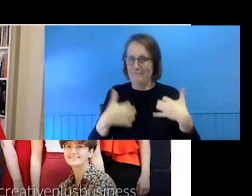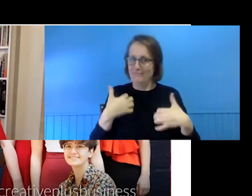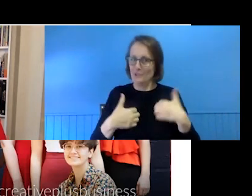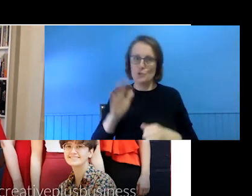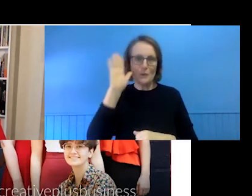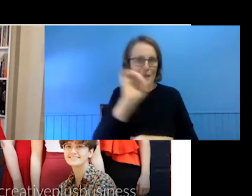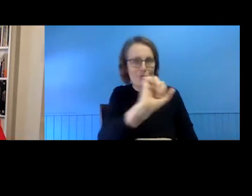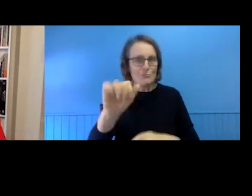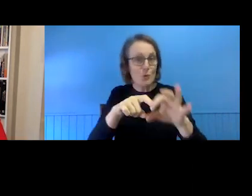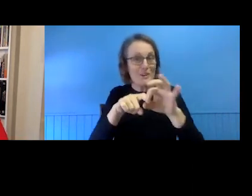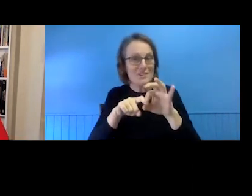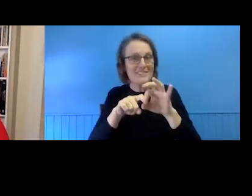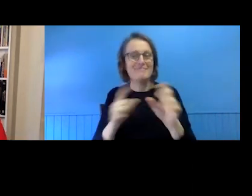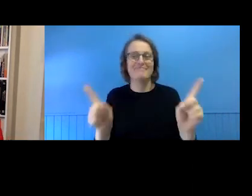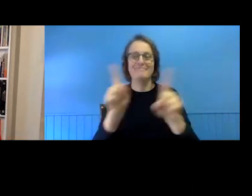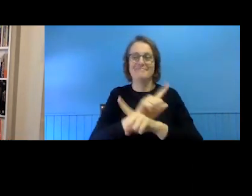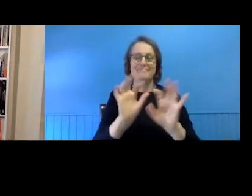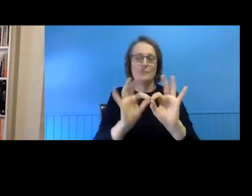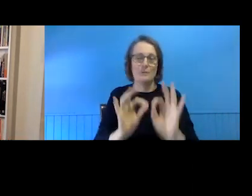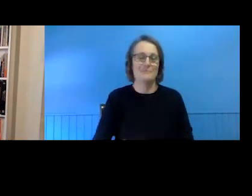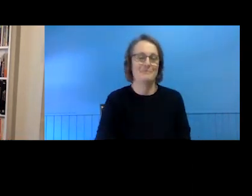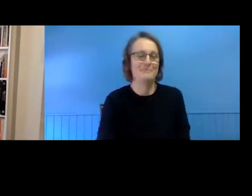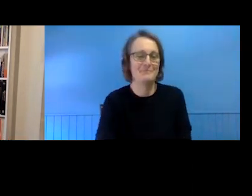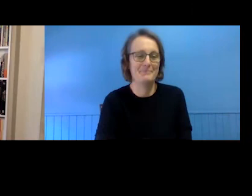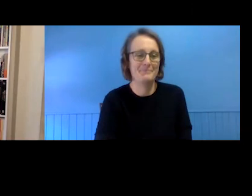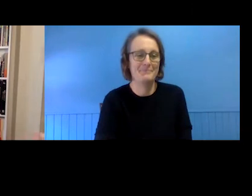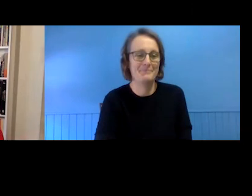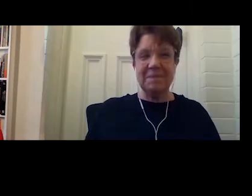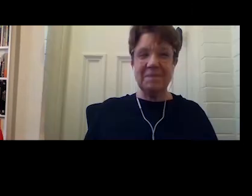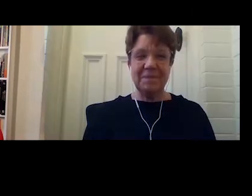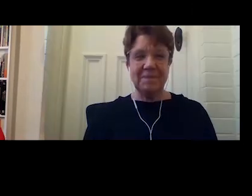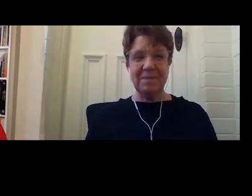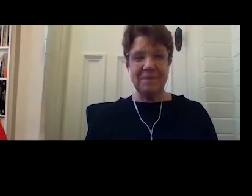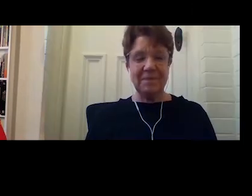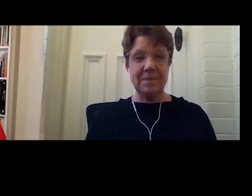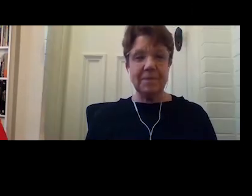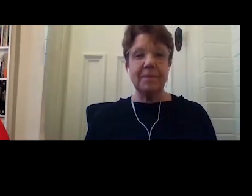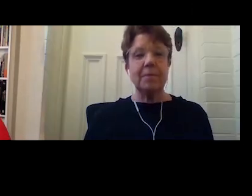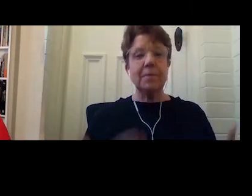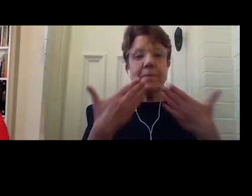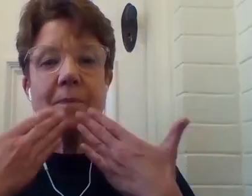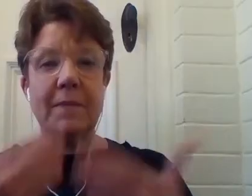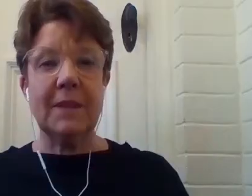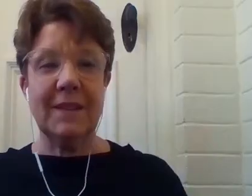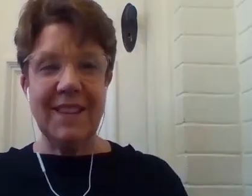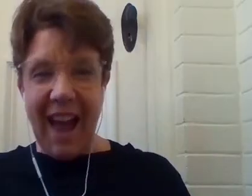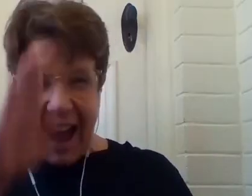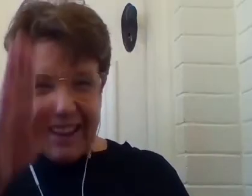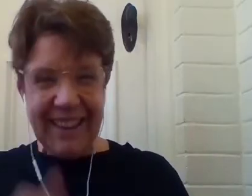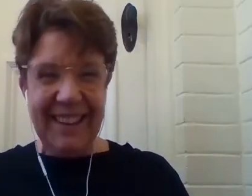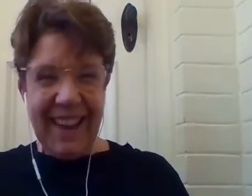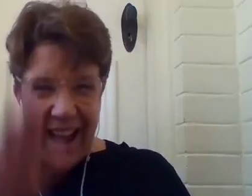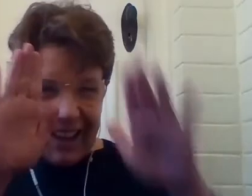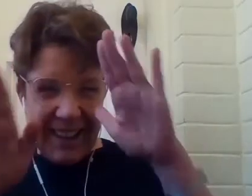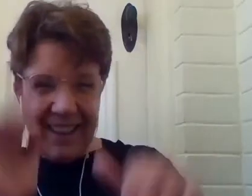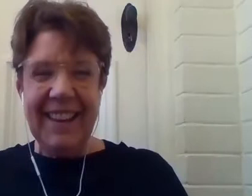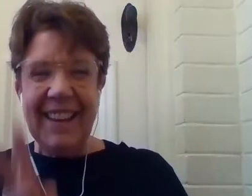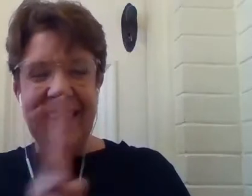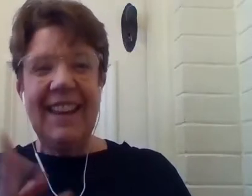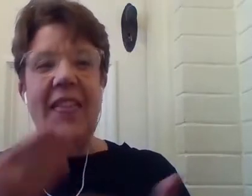your questions. >> FRANCES: Hi, again, thanks so much Monica. That